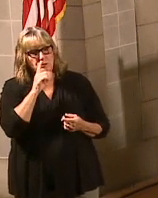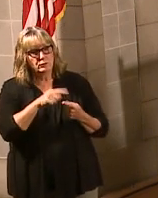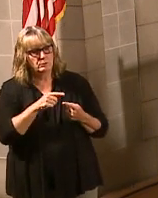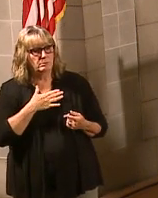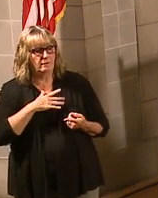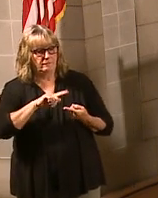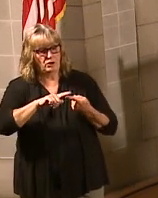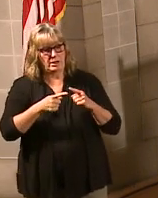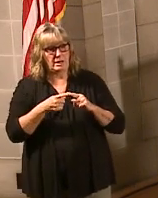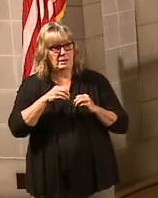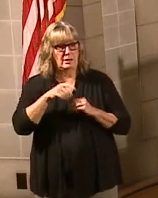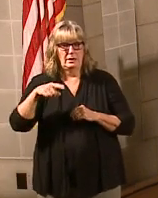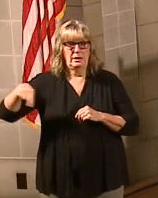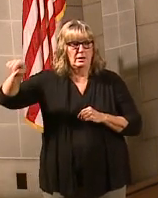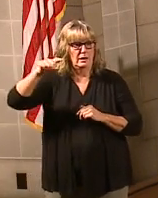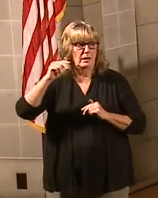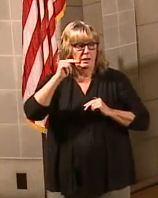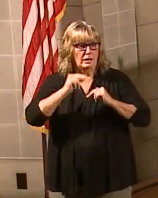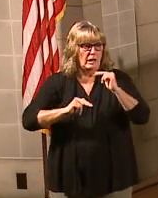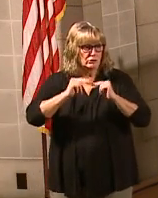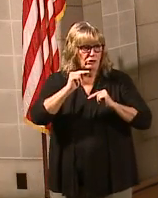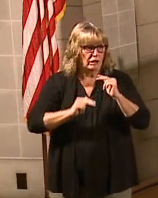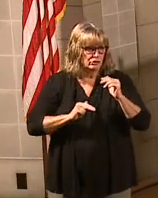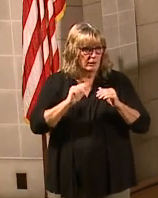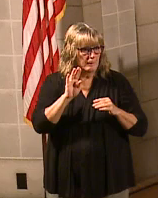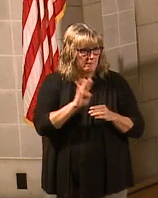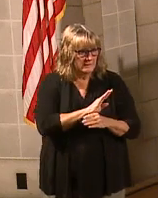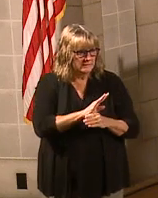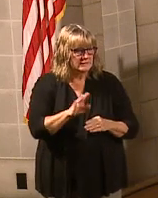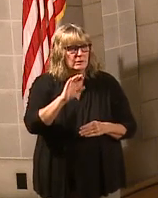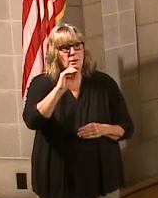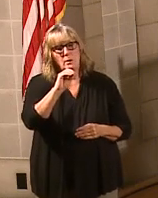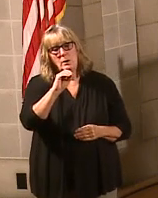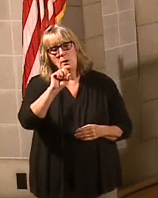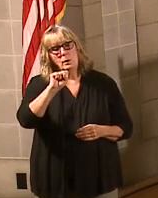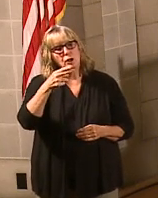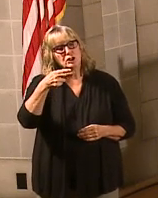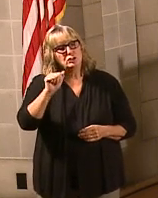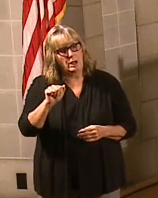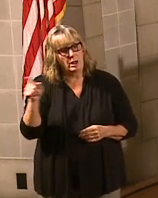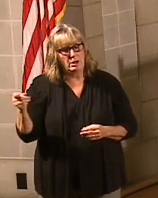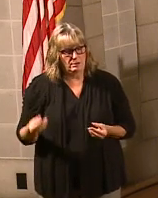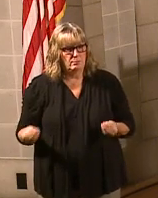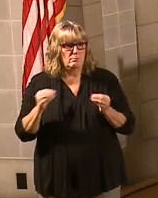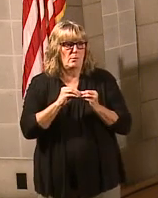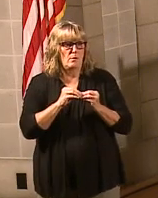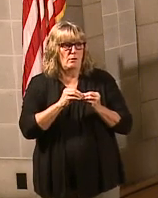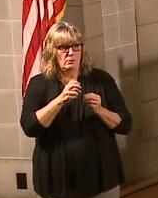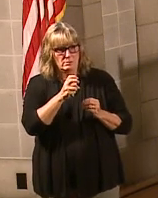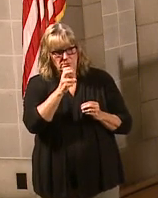SOME OF THOSE CONCERNS THOSE DOCTORS HAVE ABOUT IT AND I WILL